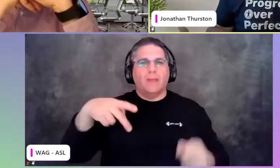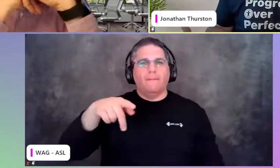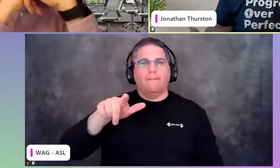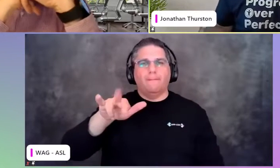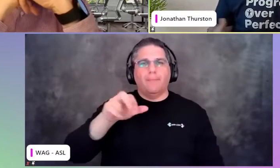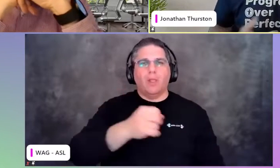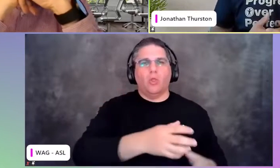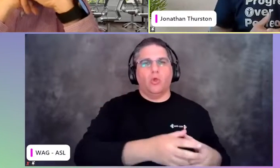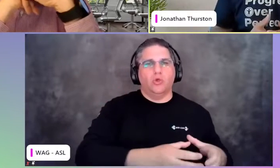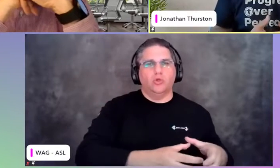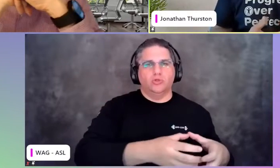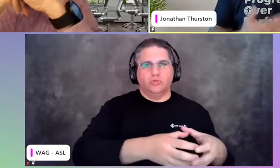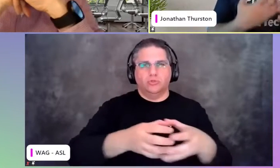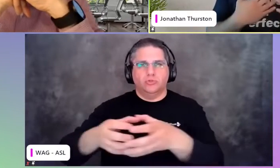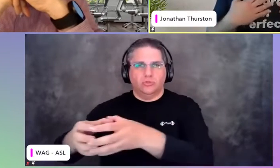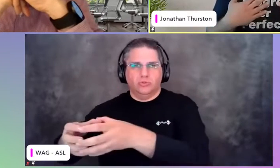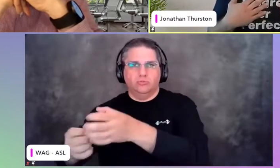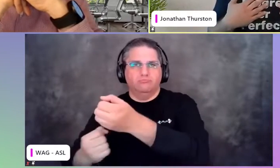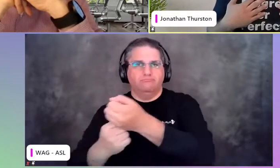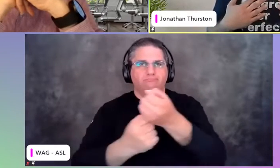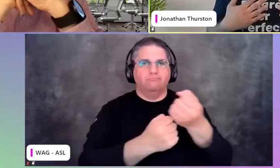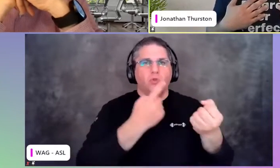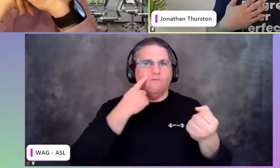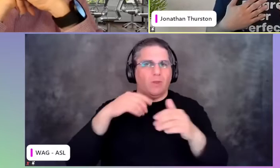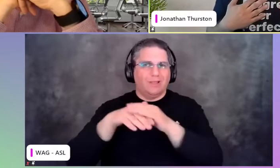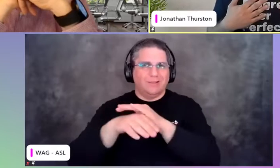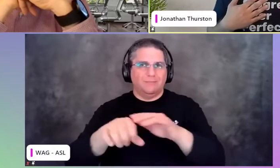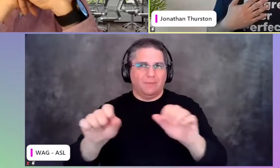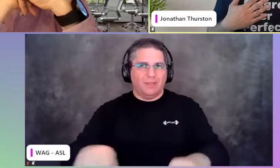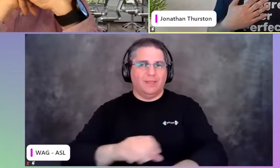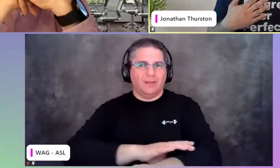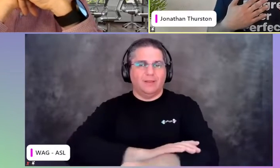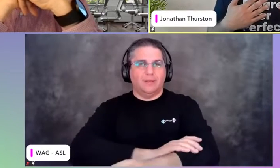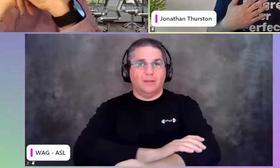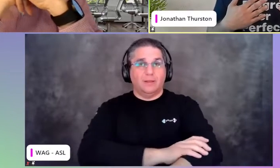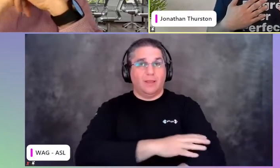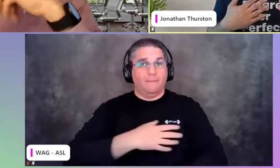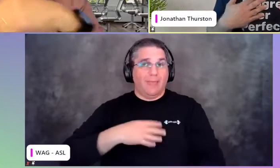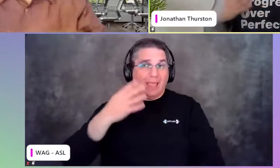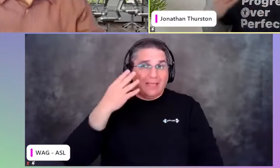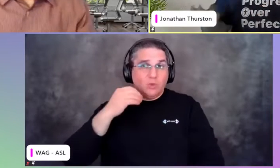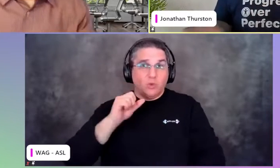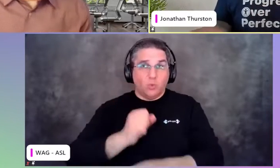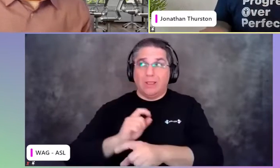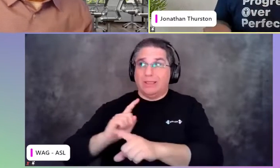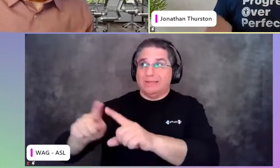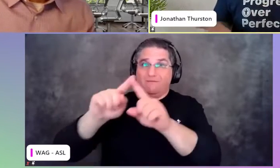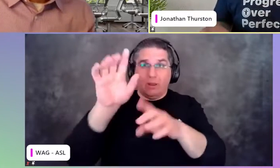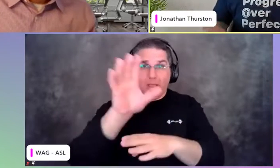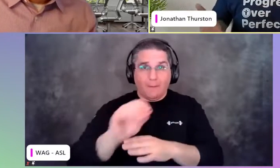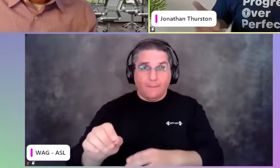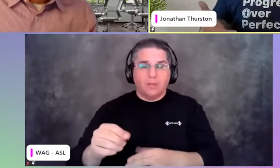cycle. So, maturity models are often composed of different types of pillars around accessibility. And